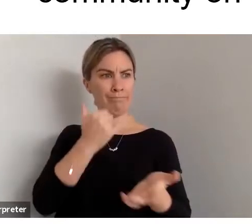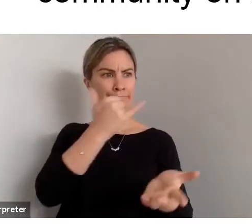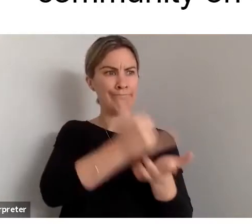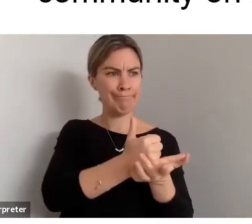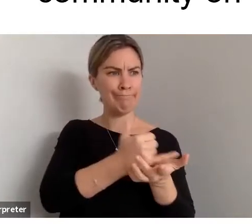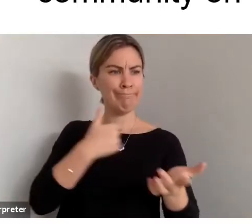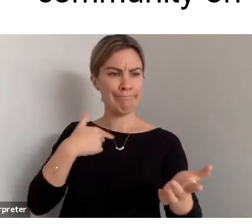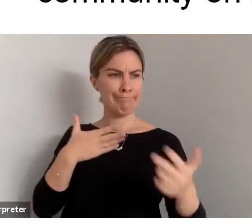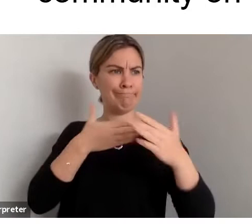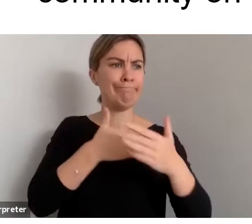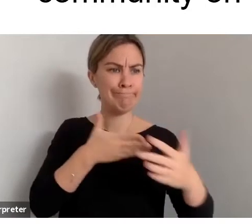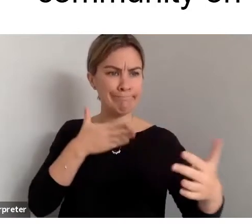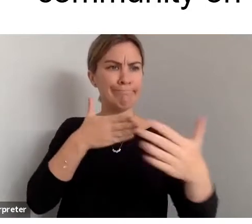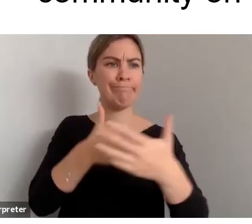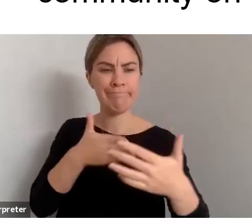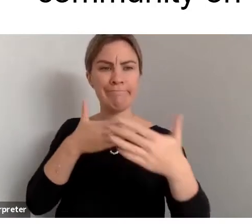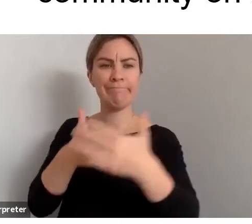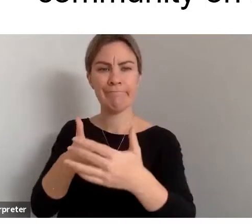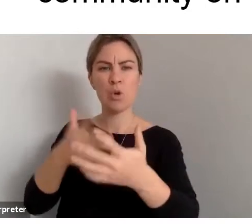Social, societal, communication.